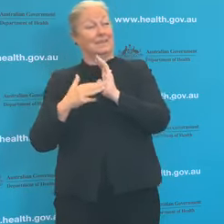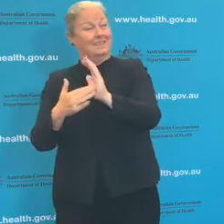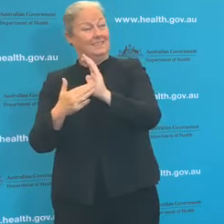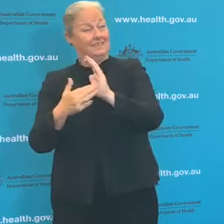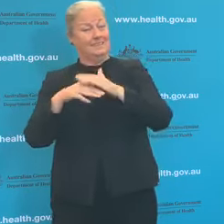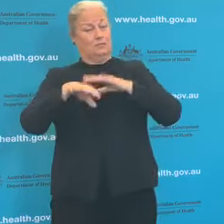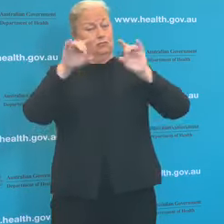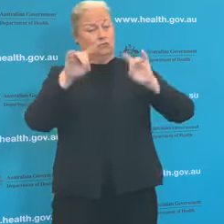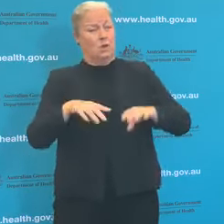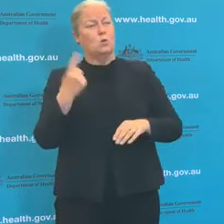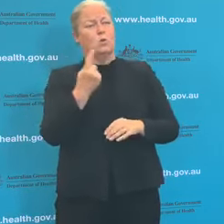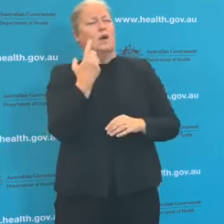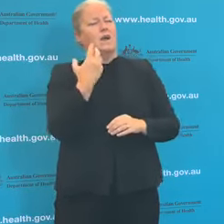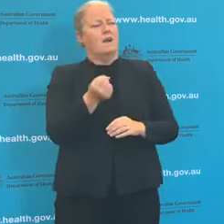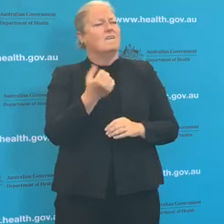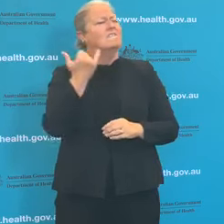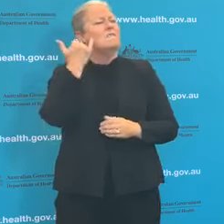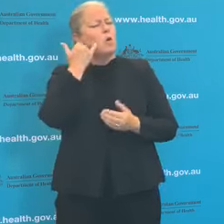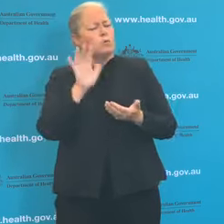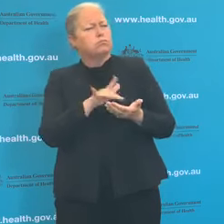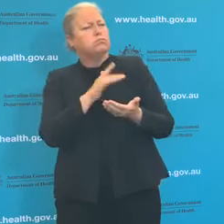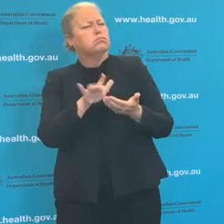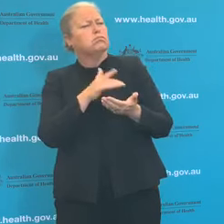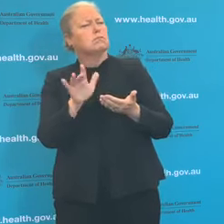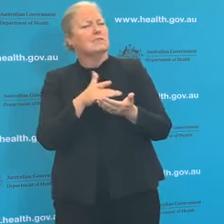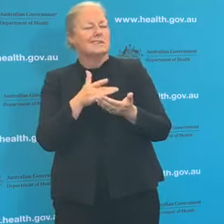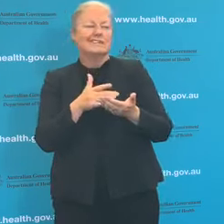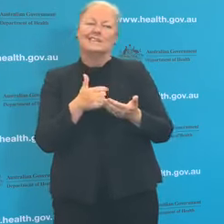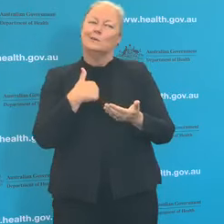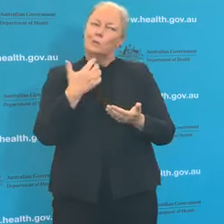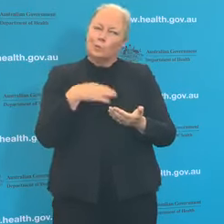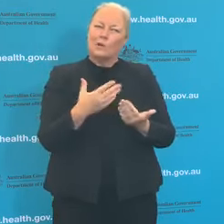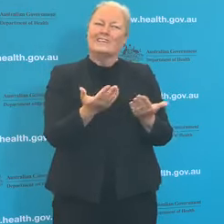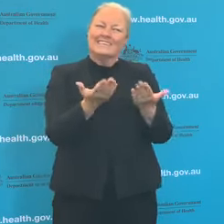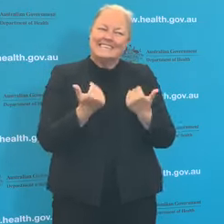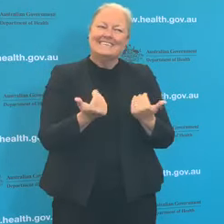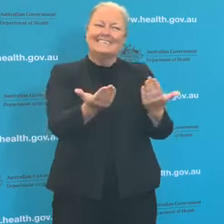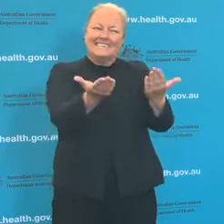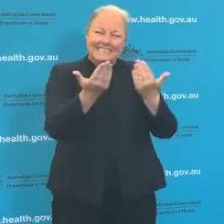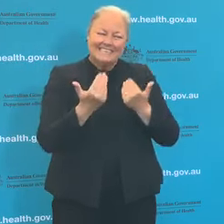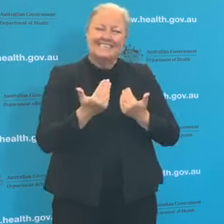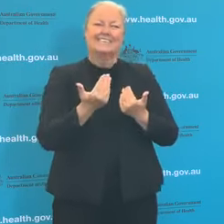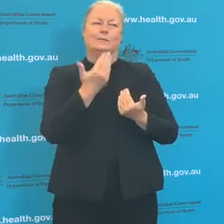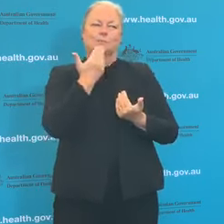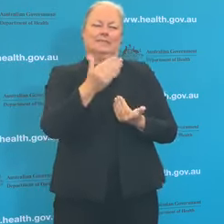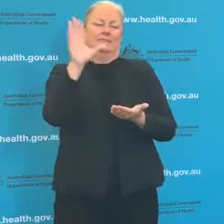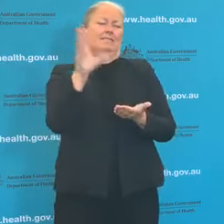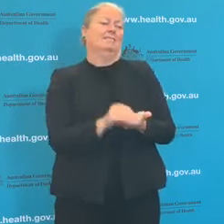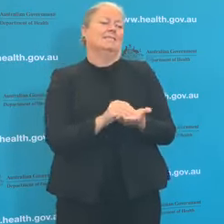smartphones and we do need more because whilst at the moment with numbers